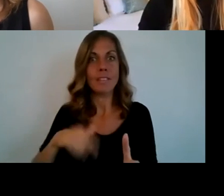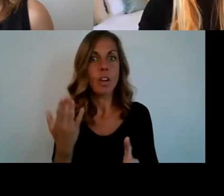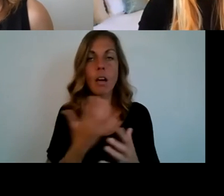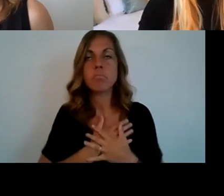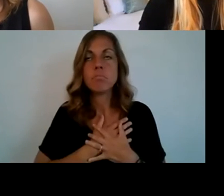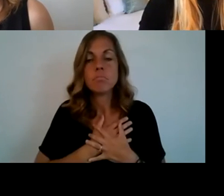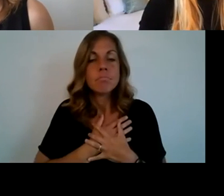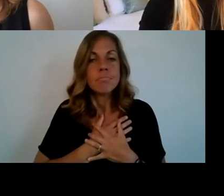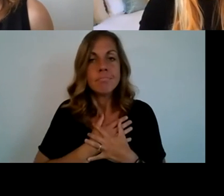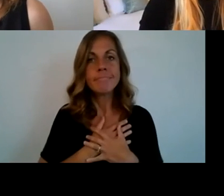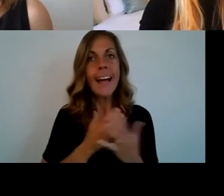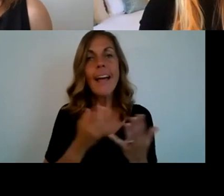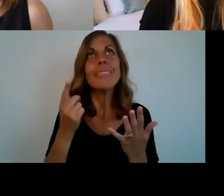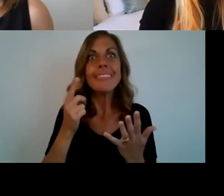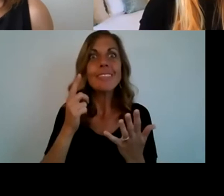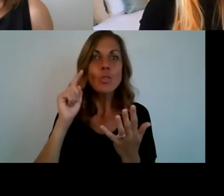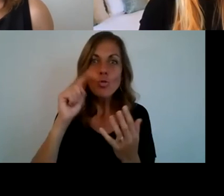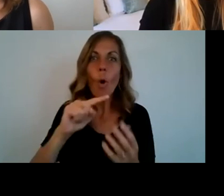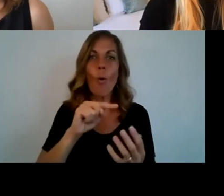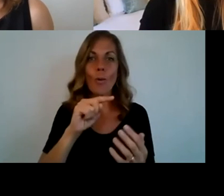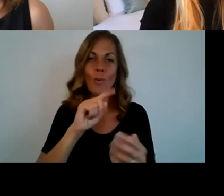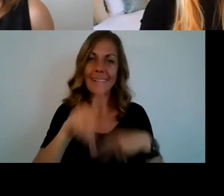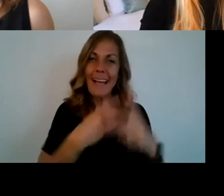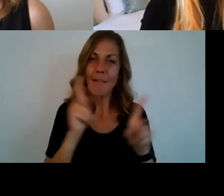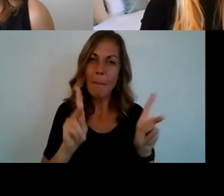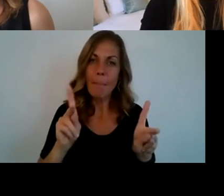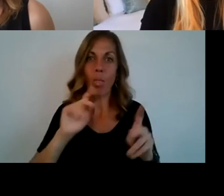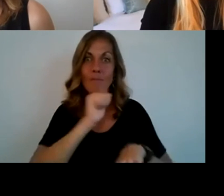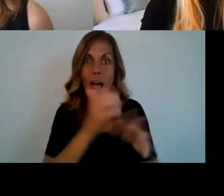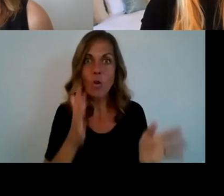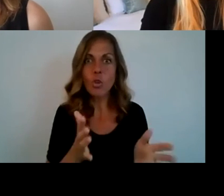these are the founders who are going to be a big part of everything that is to come.